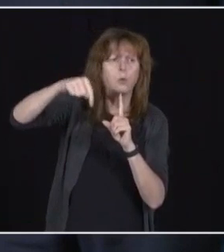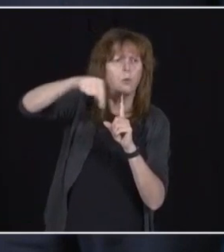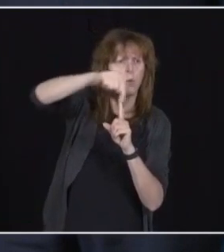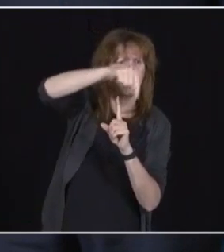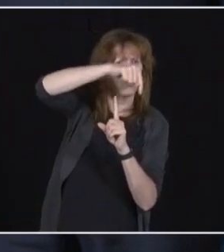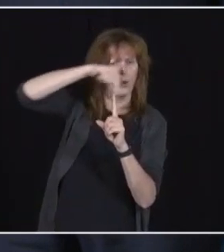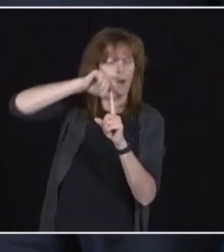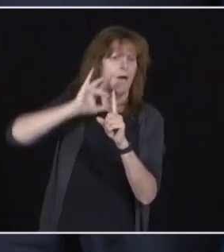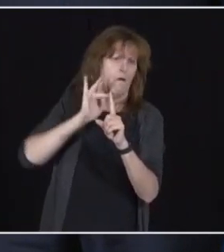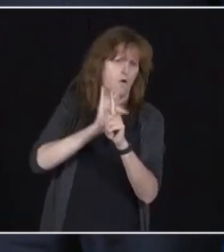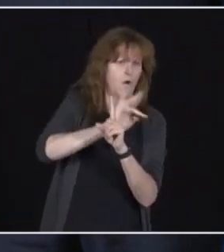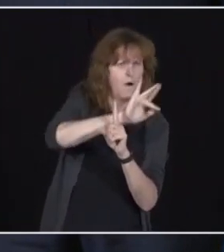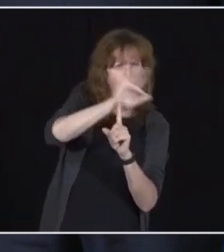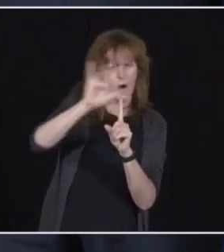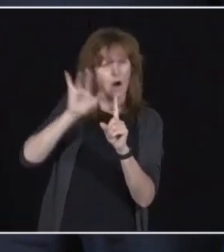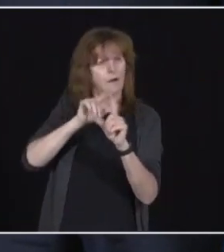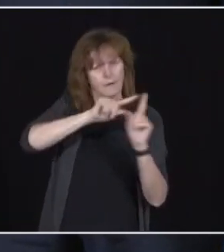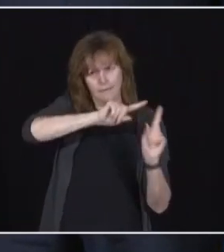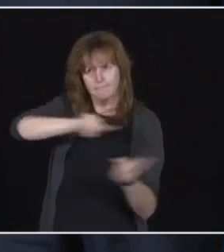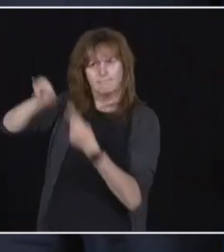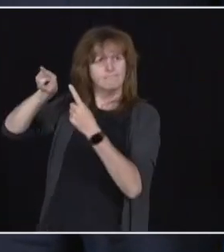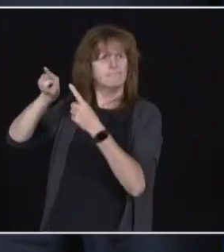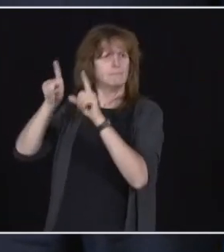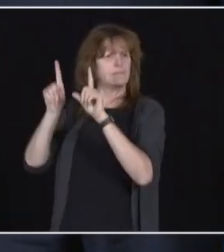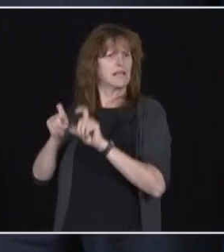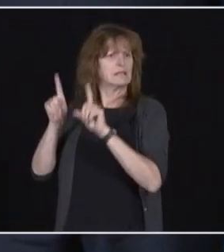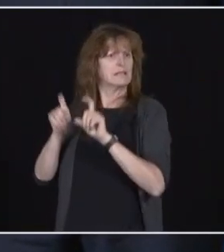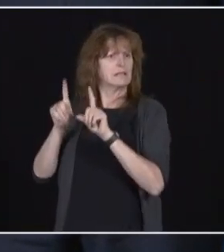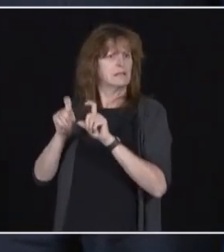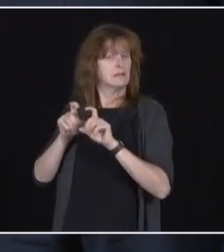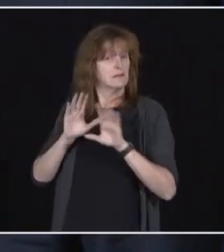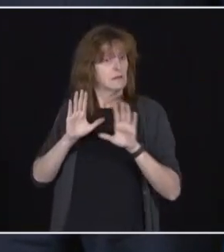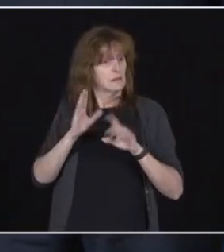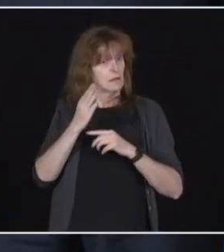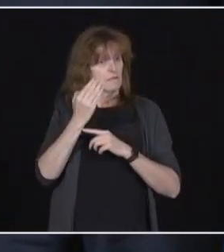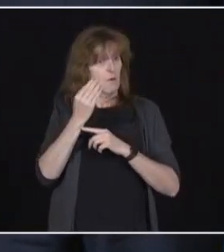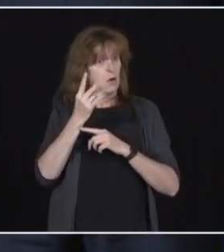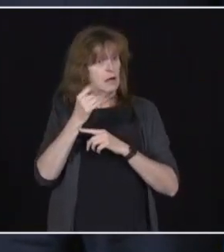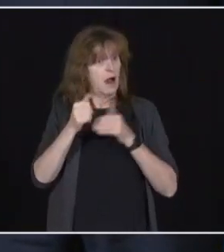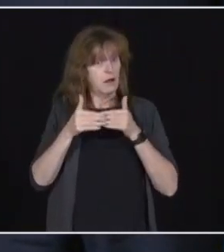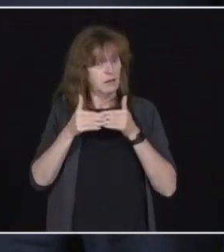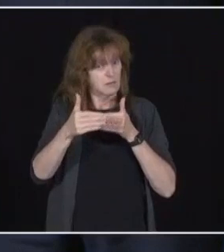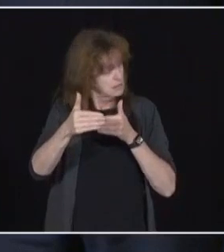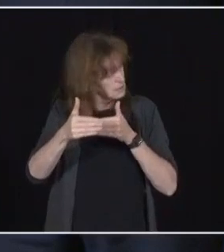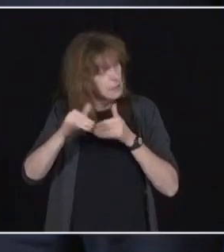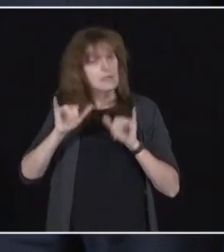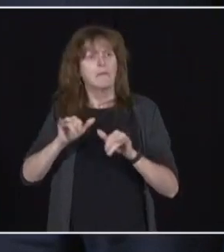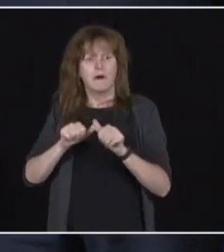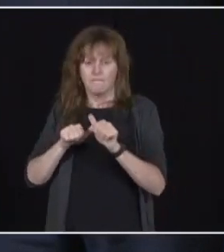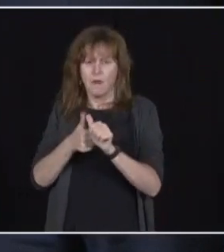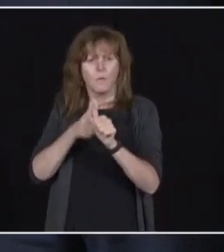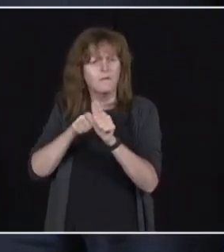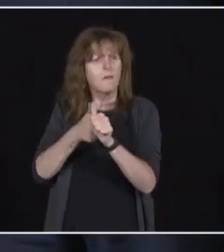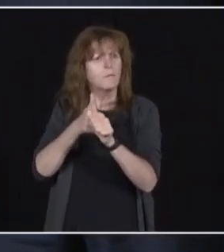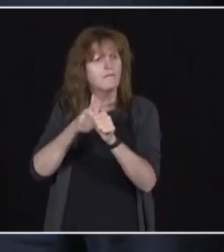early, so that they can get tested. And it will ensure that those cases receive follow-up contact in 14 days.